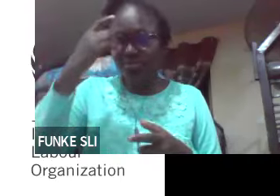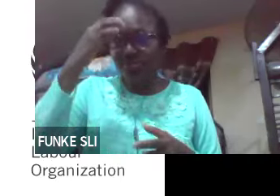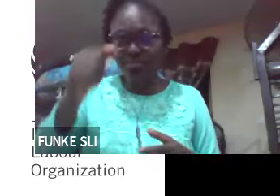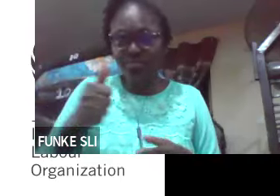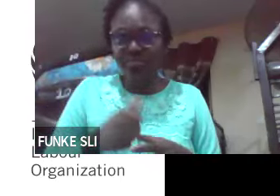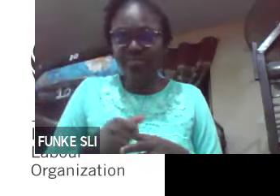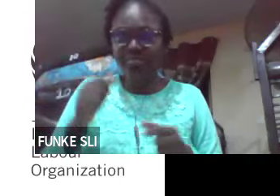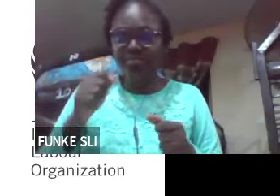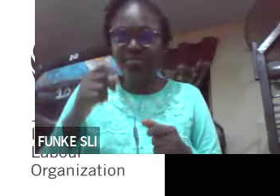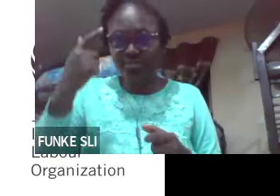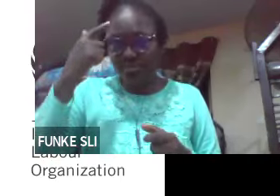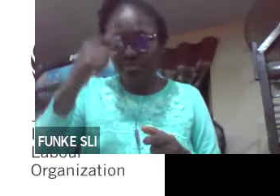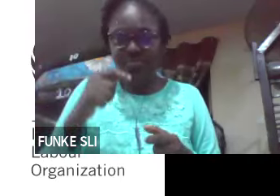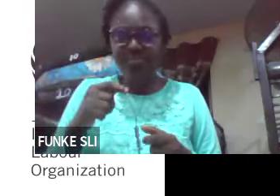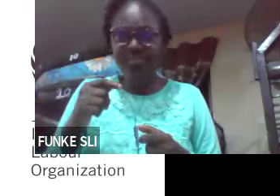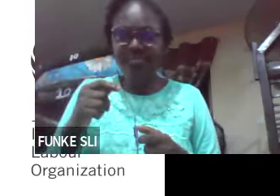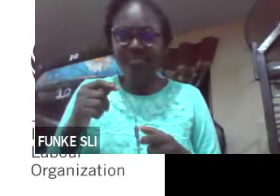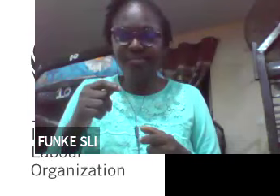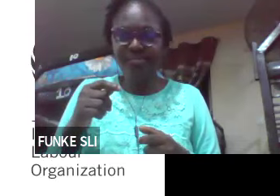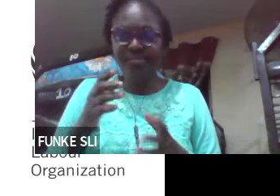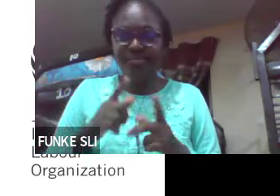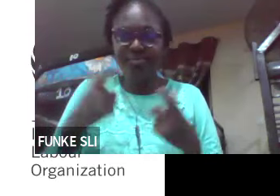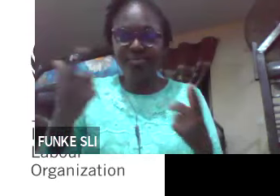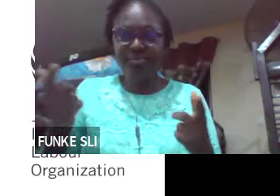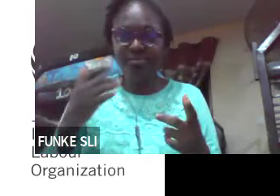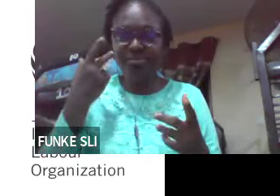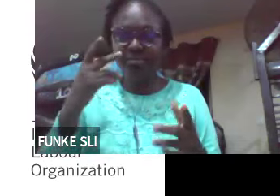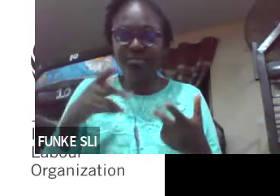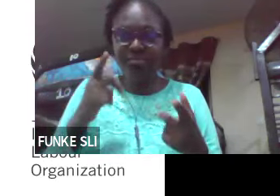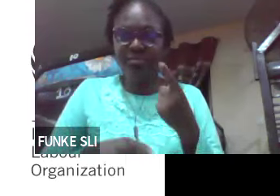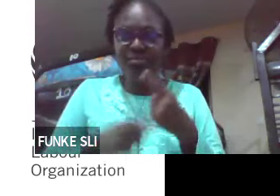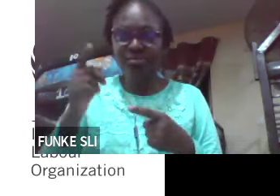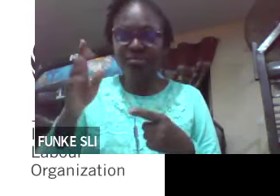Dotun Akinseinde: Can you think a little big Dotun Akinseinde: and see how great your business can be?